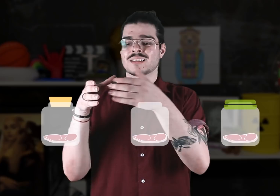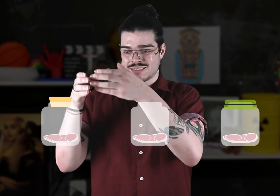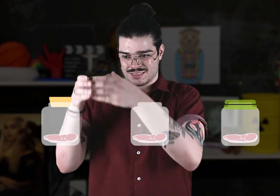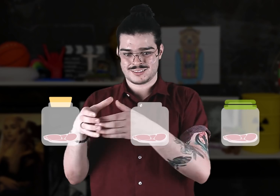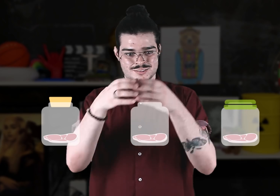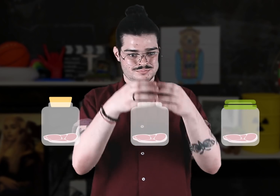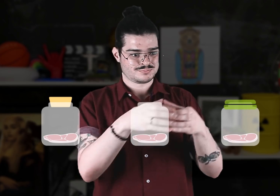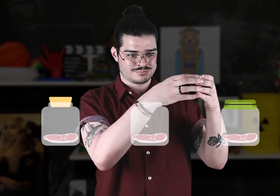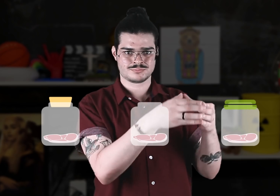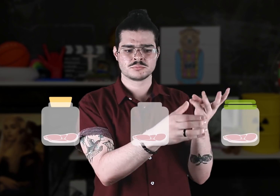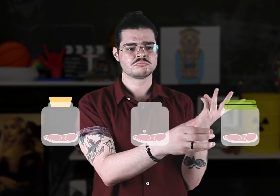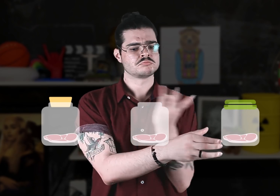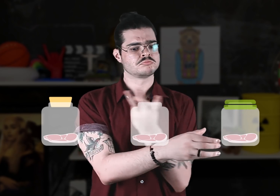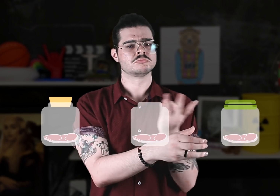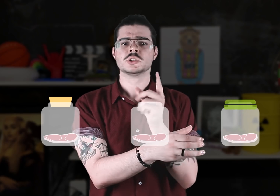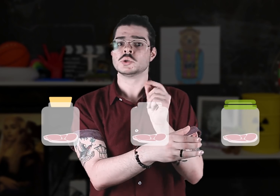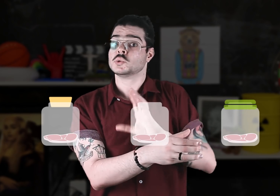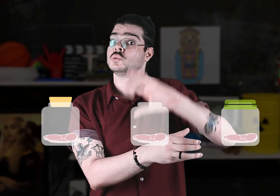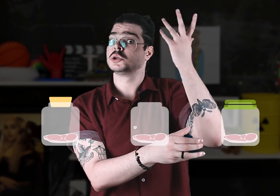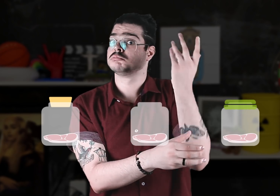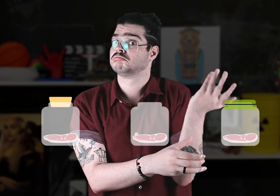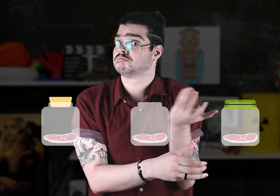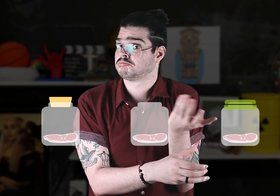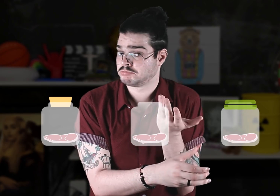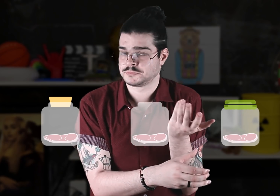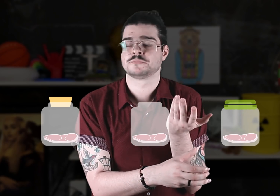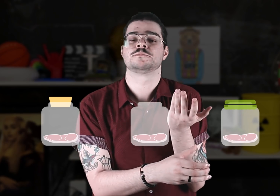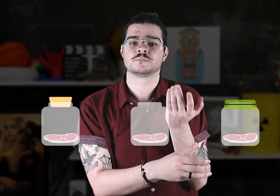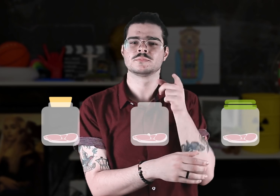What happened to three pots?